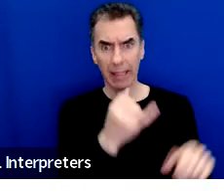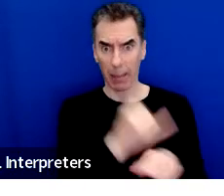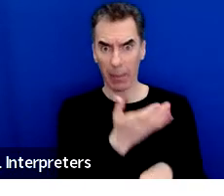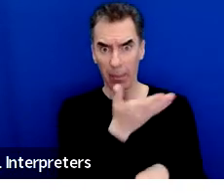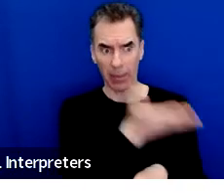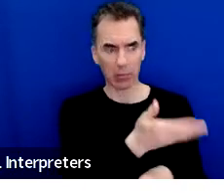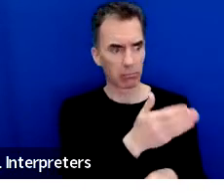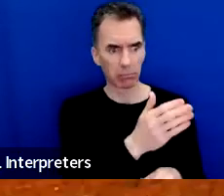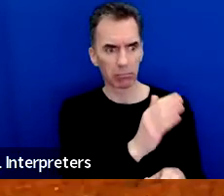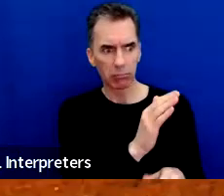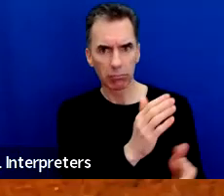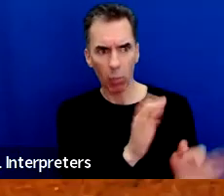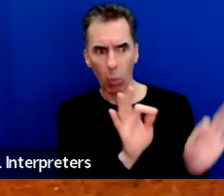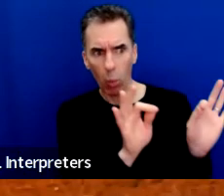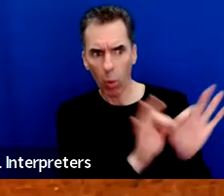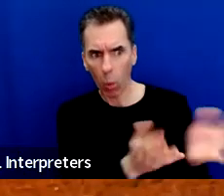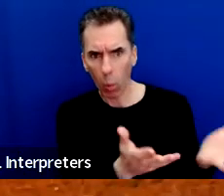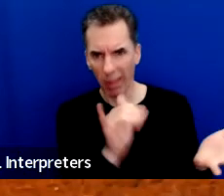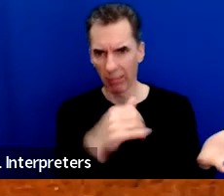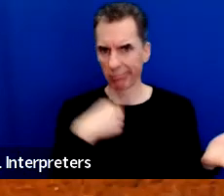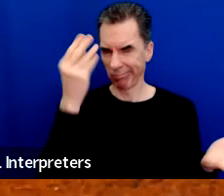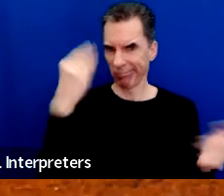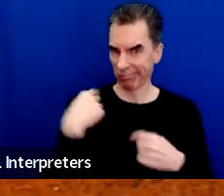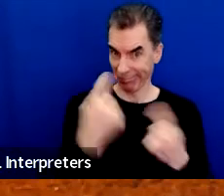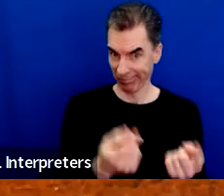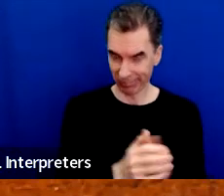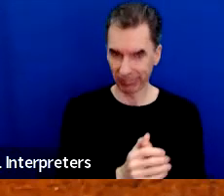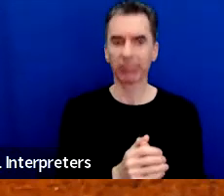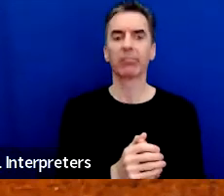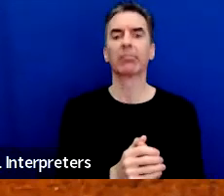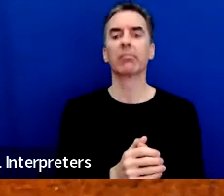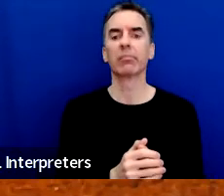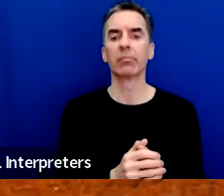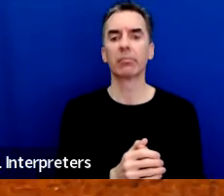And so tradition lately, I feel like there's been this sort of line